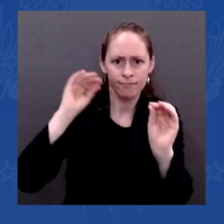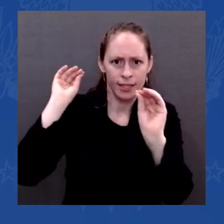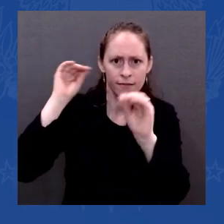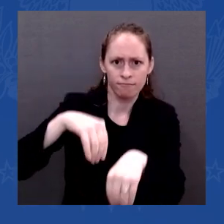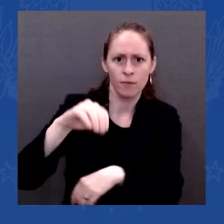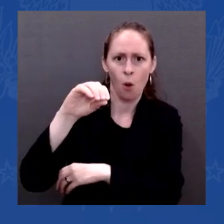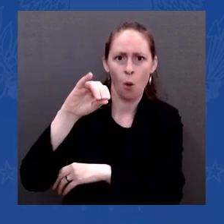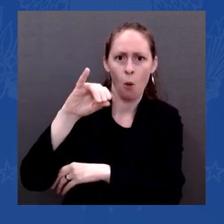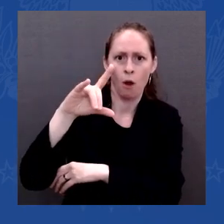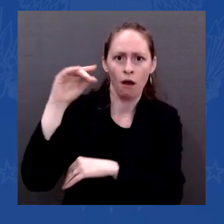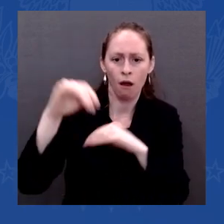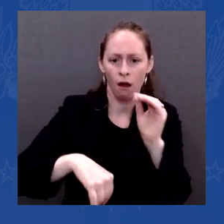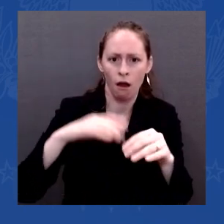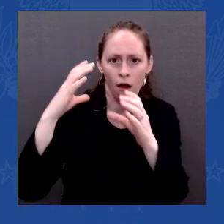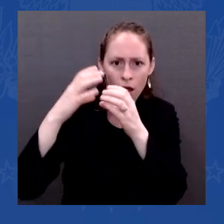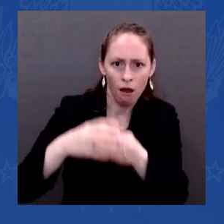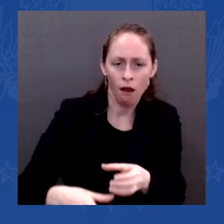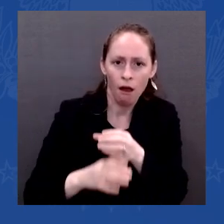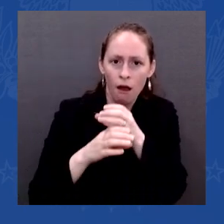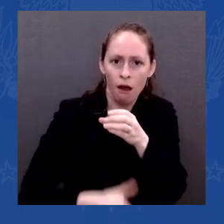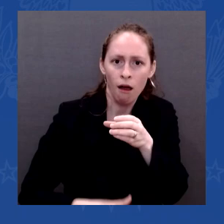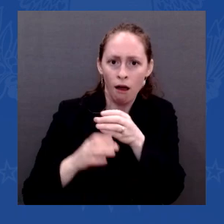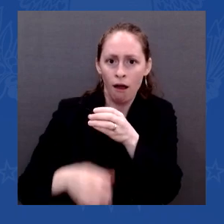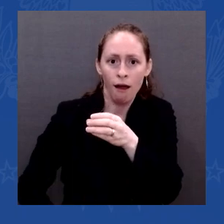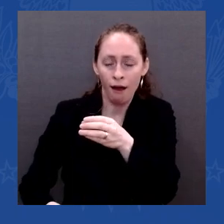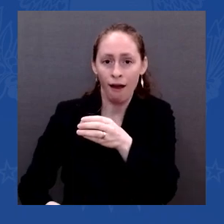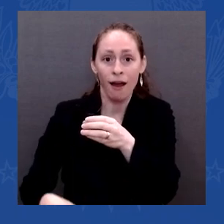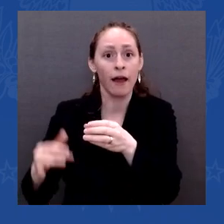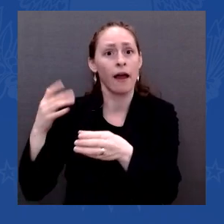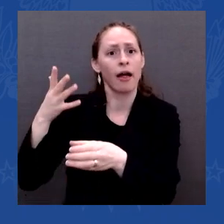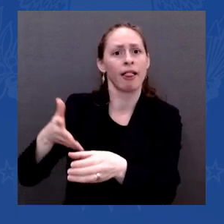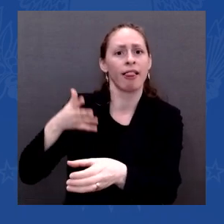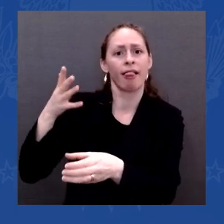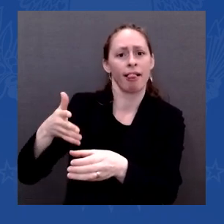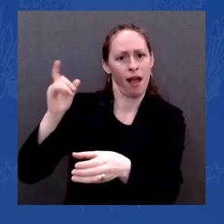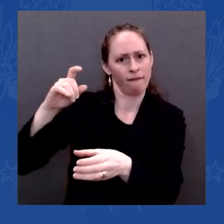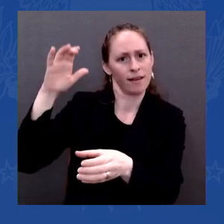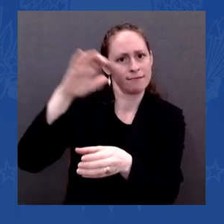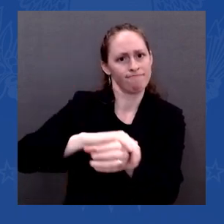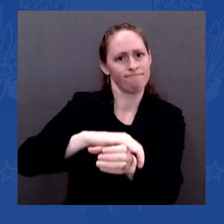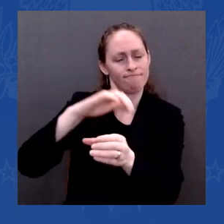with stronger transmission lines and towers to keep the power flowing more reliably